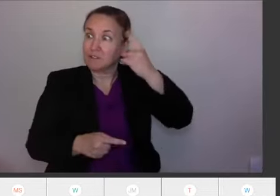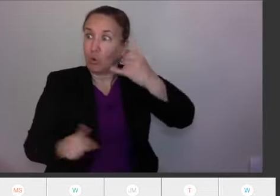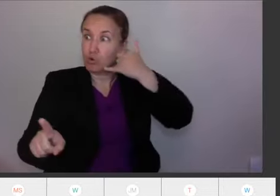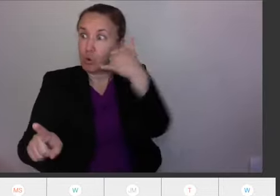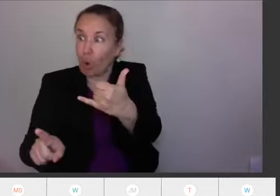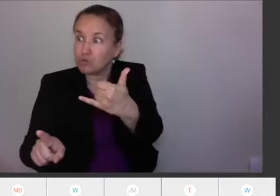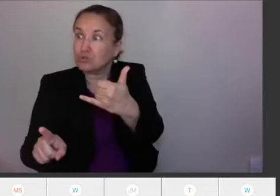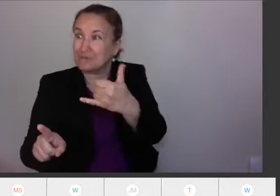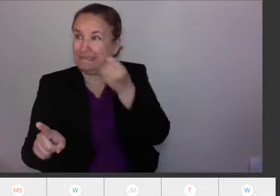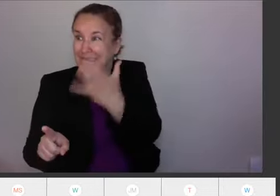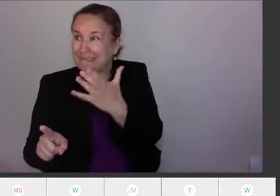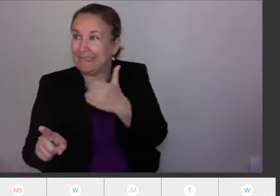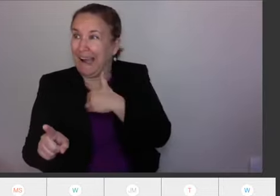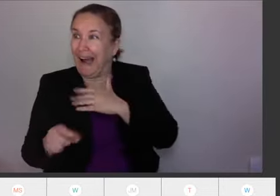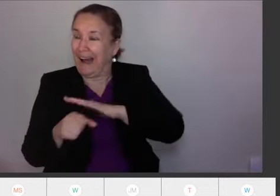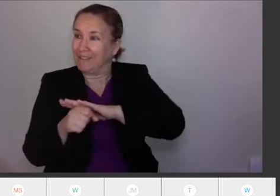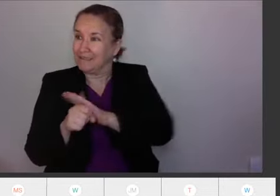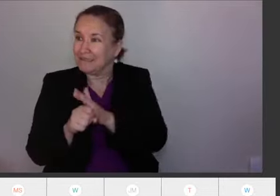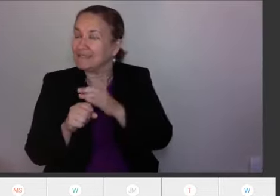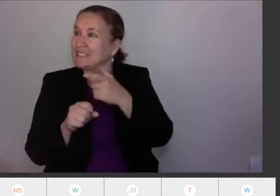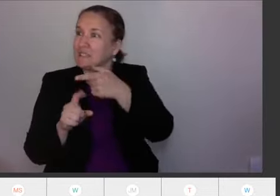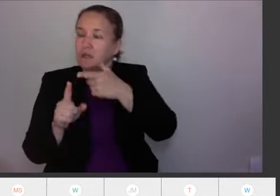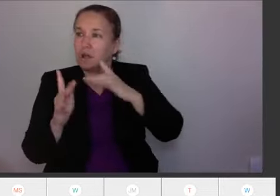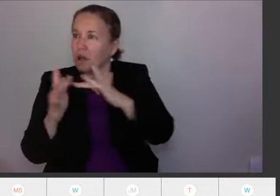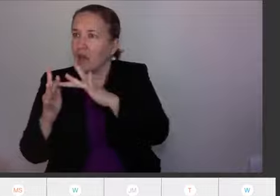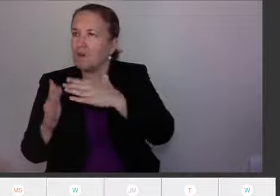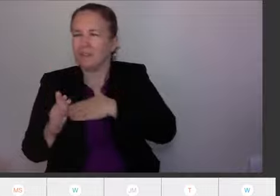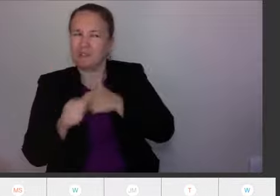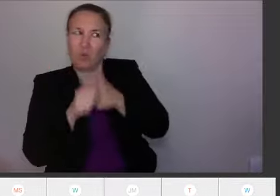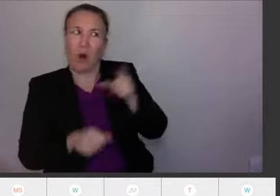contact tracer we deeply appreciate this cooperation